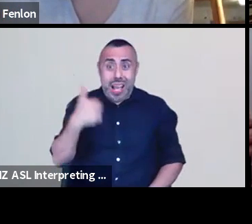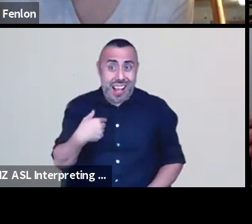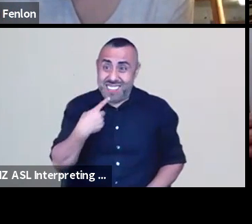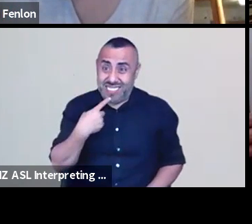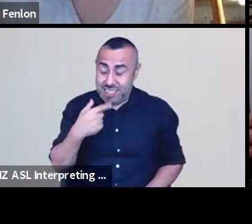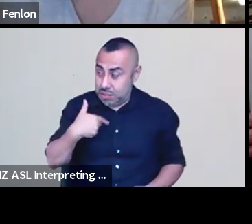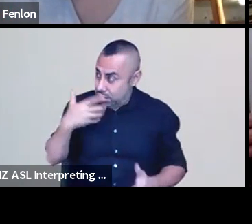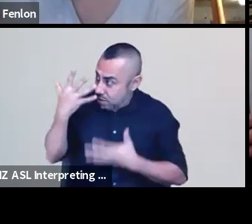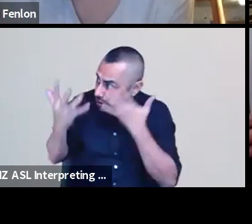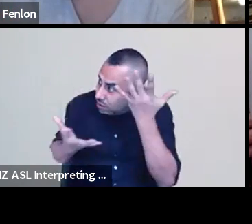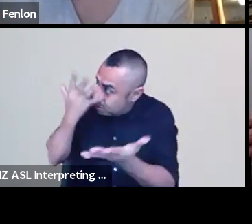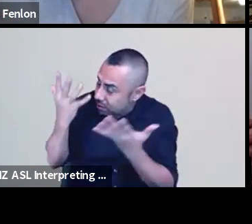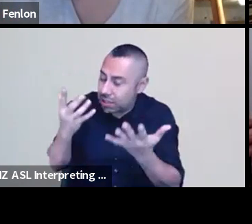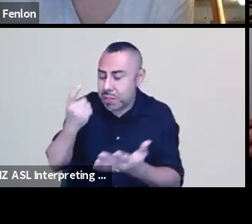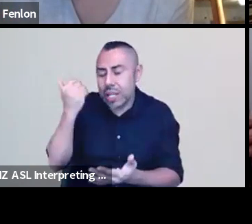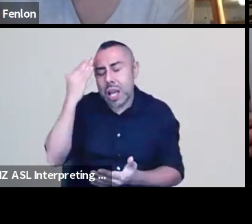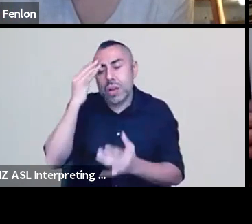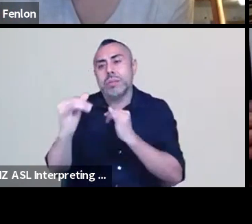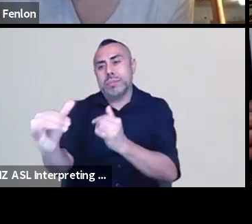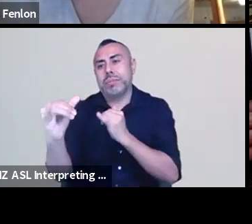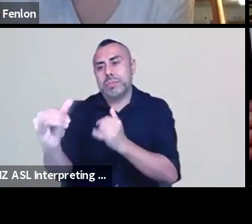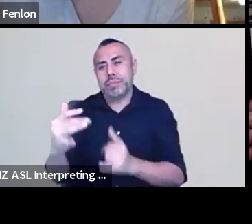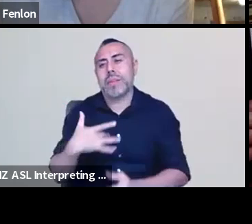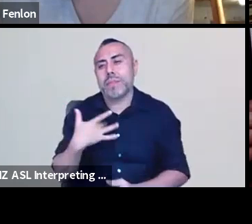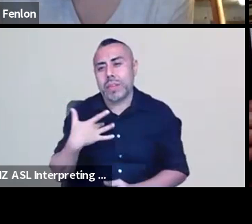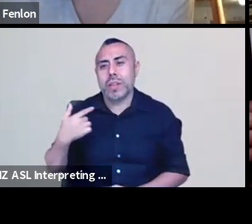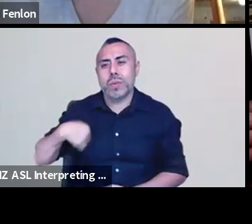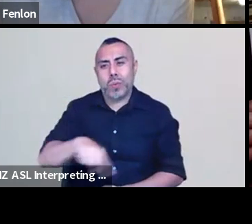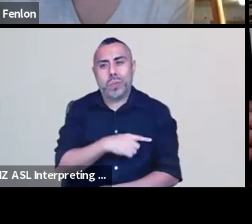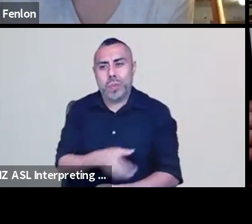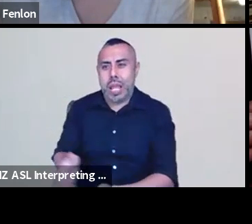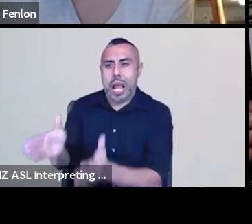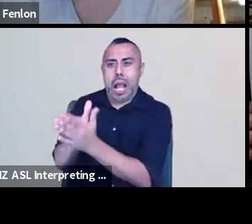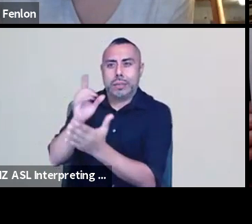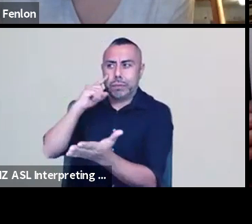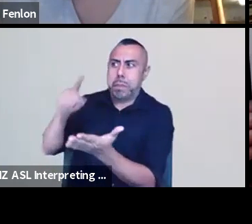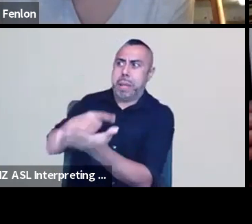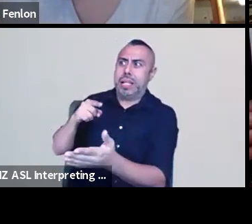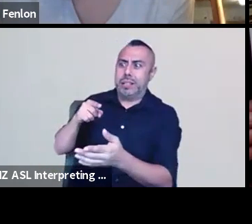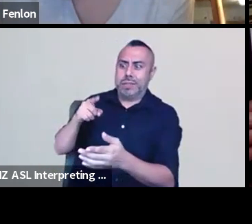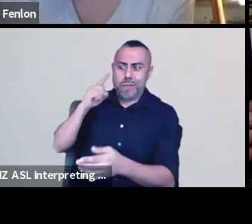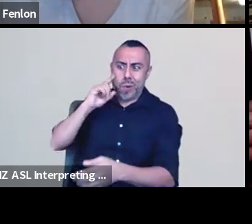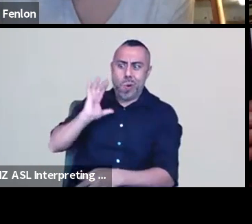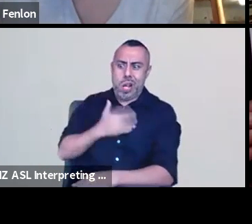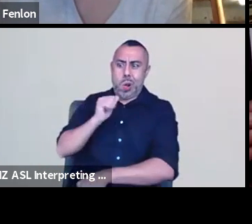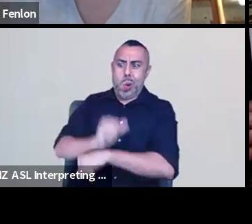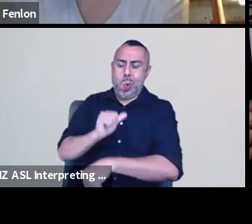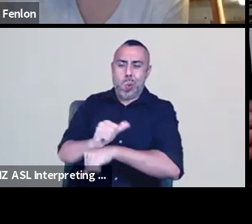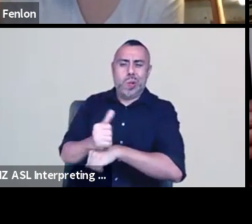this shame around the work that we do because we've been so ingrained in this work folks,